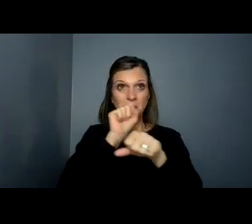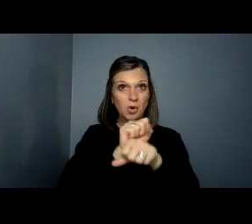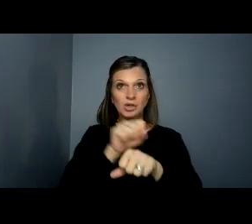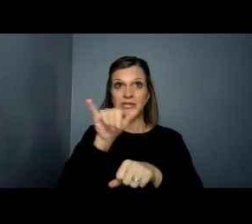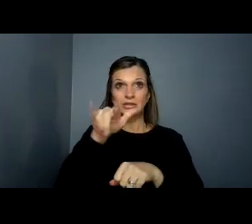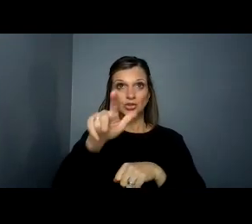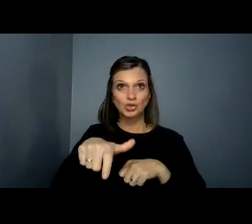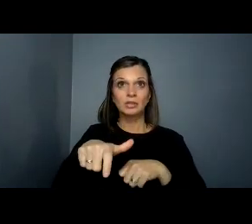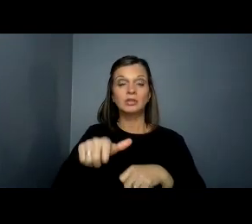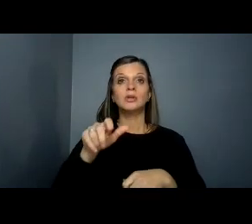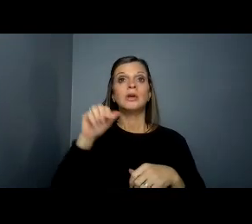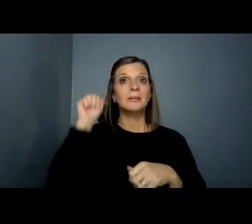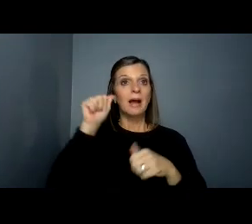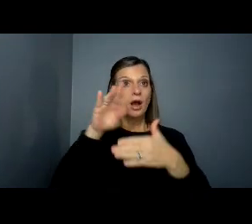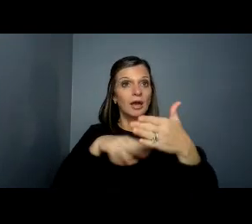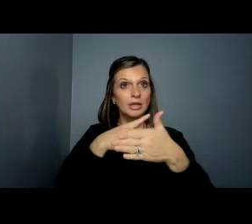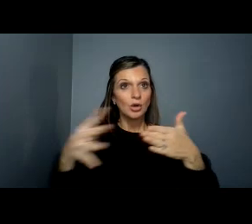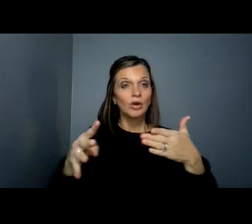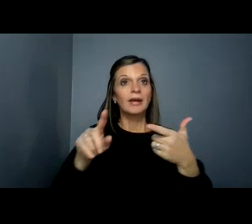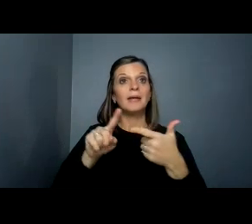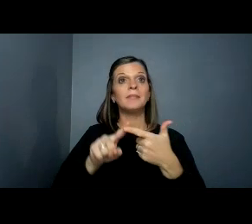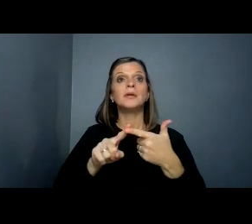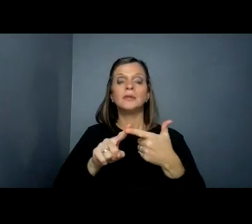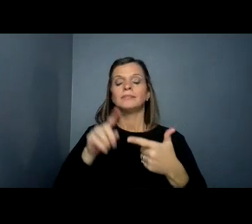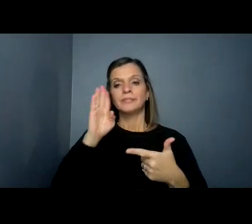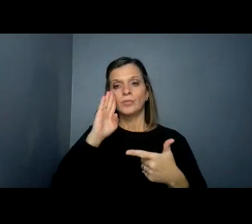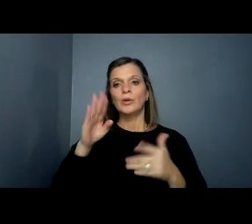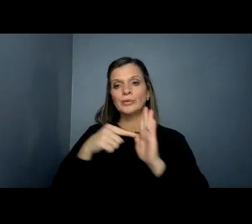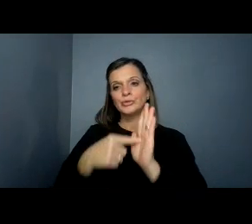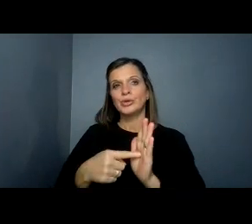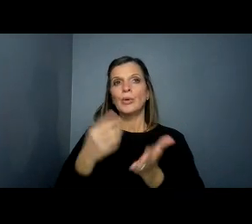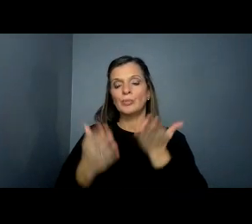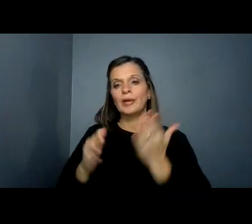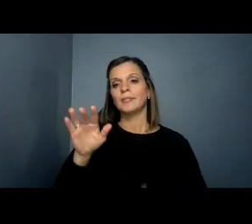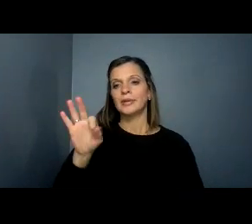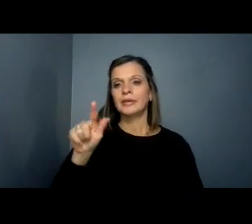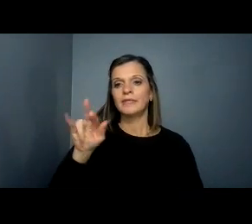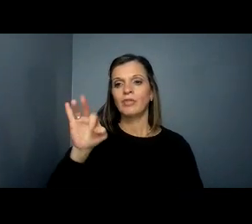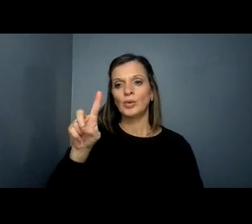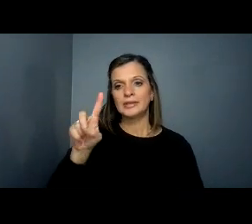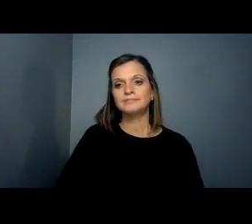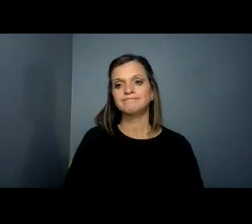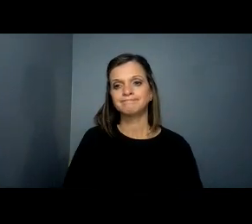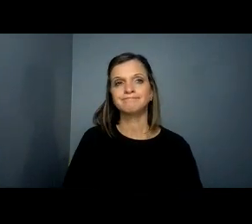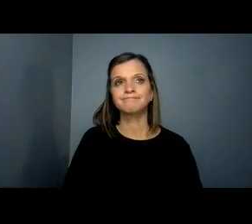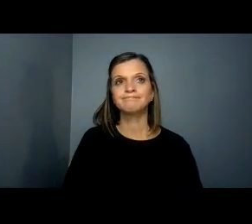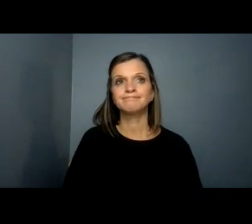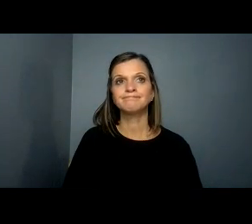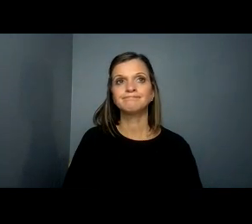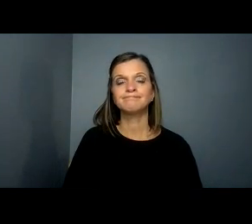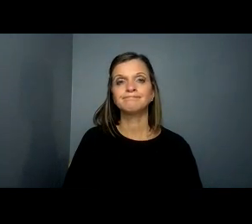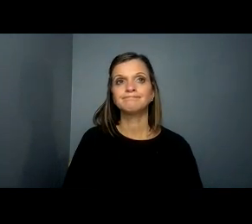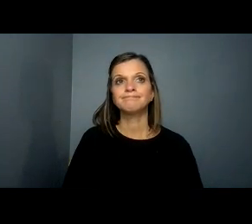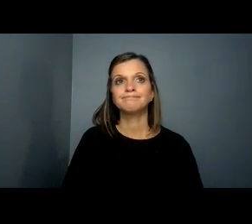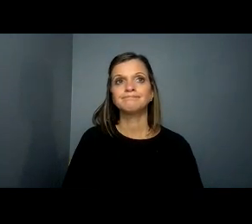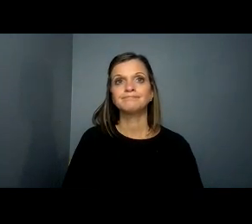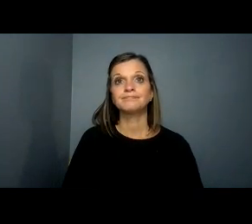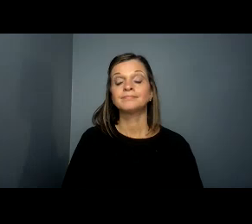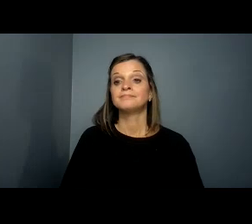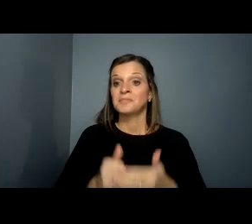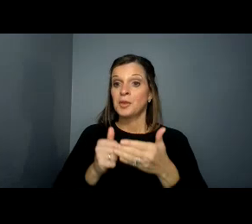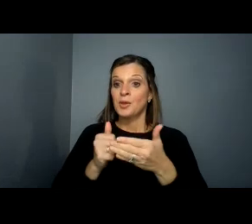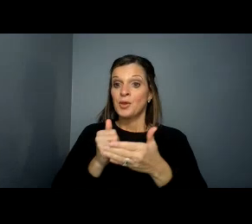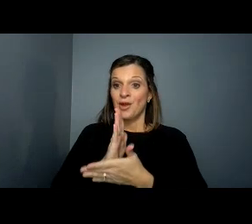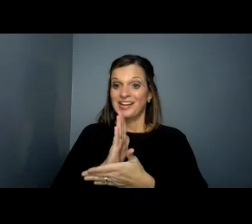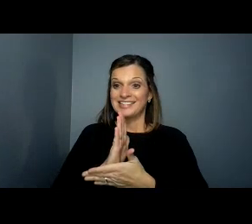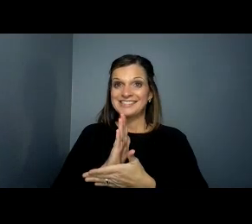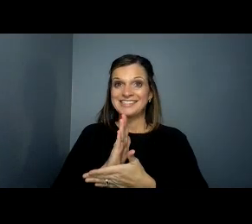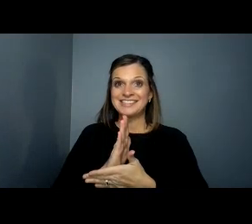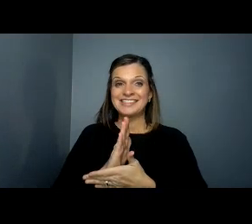audiogram is gonna say consistent with fluid. Alright, this is as hard as it gets here.